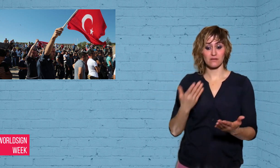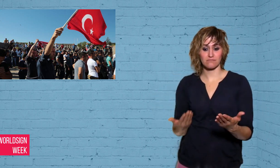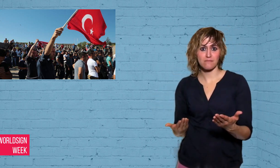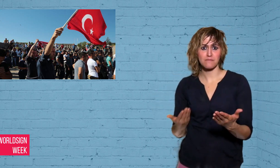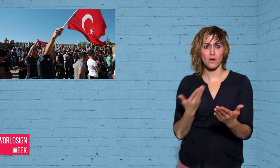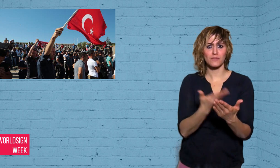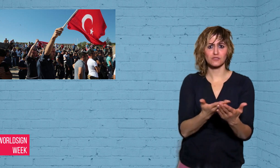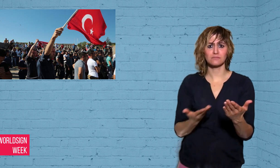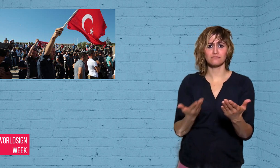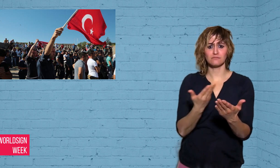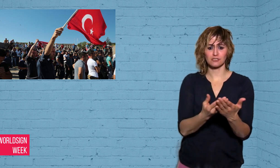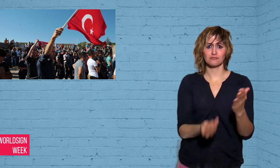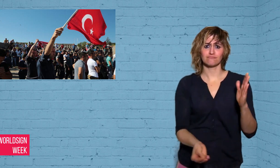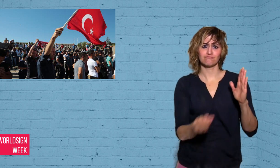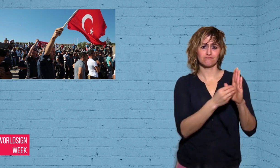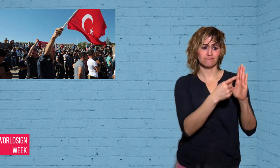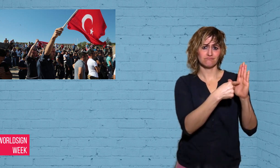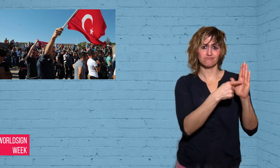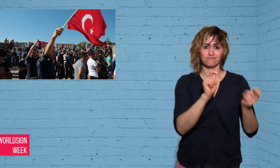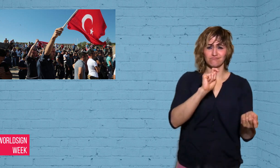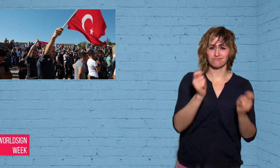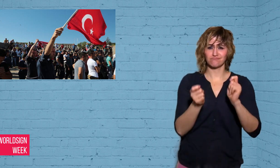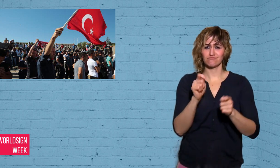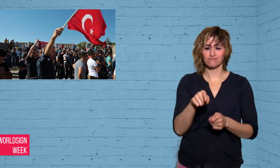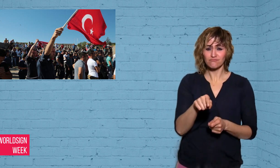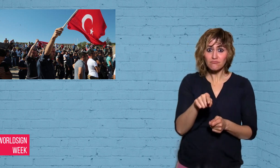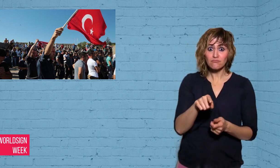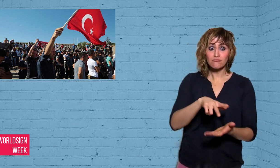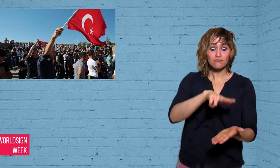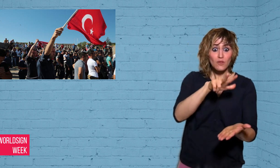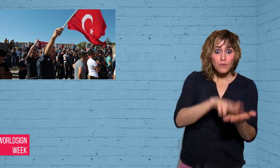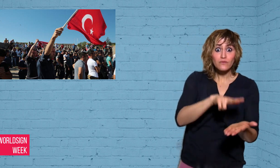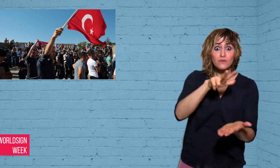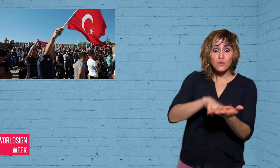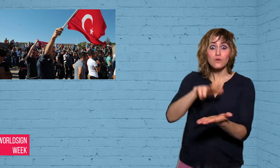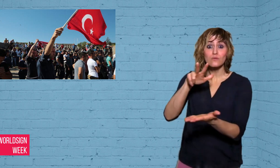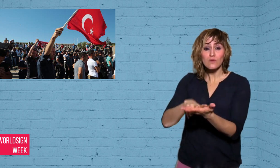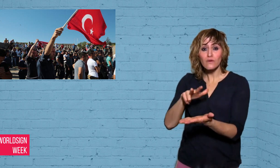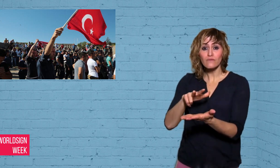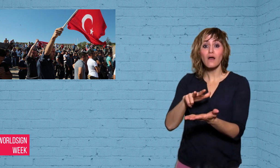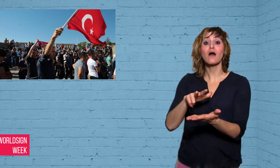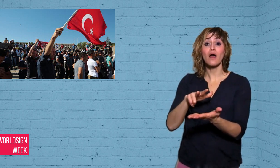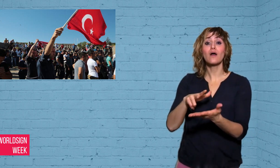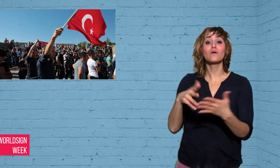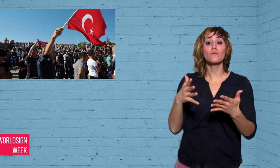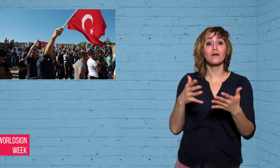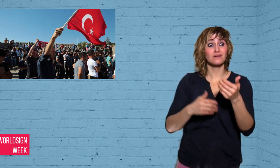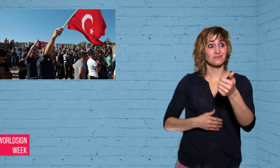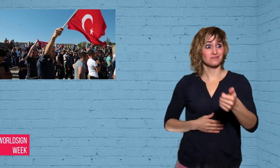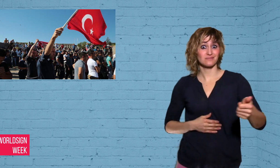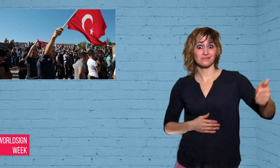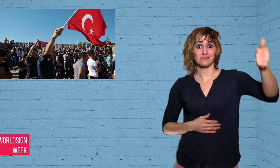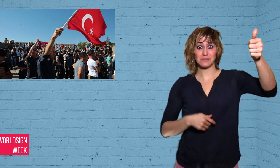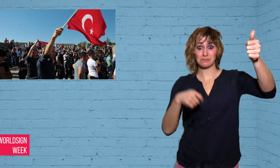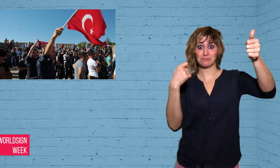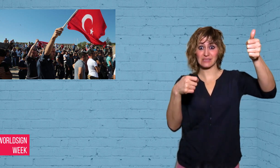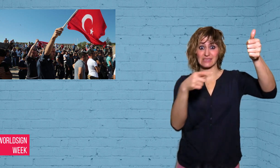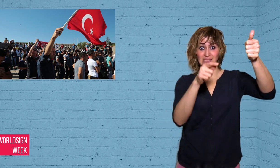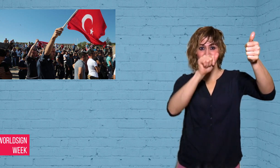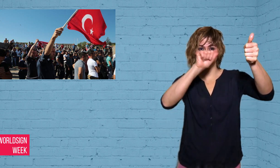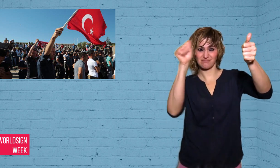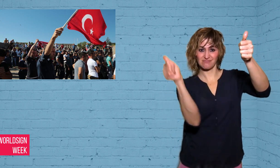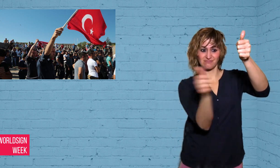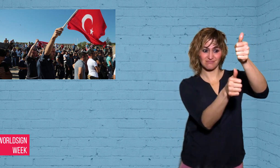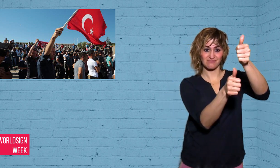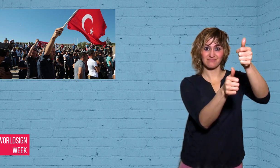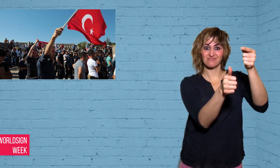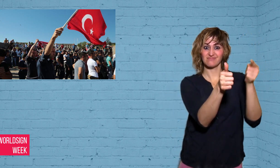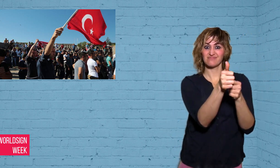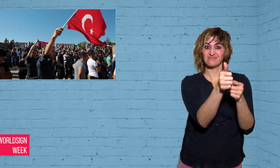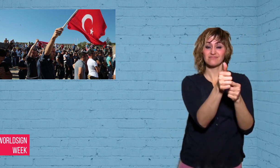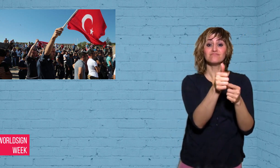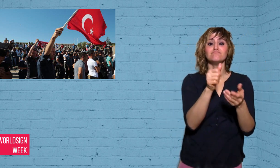president would become the head of the